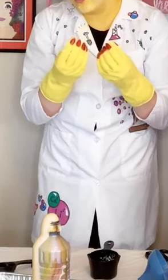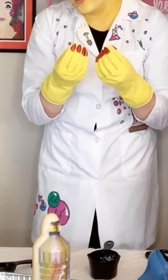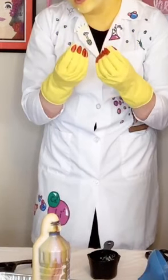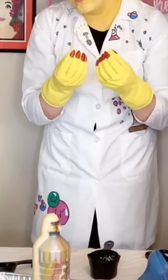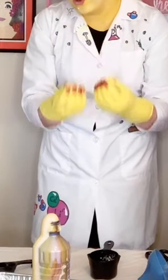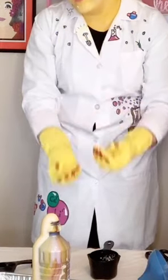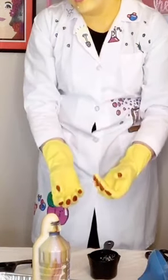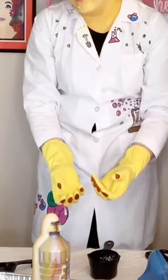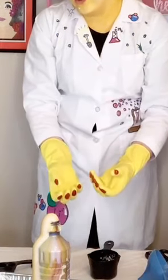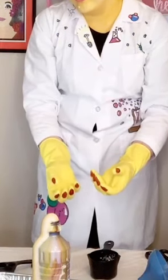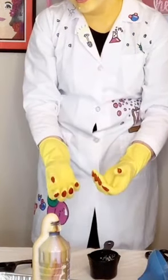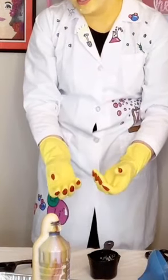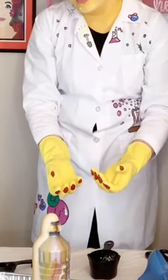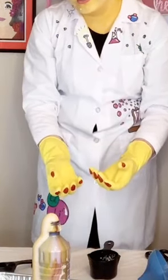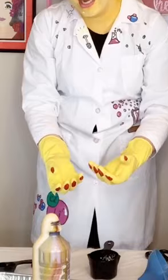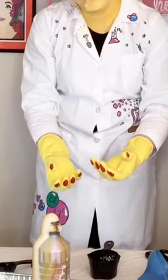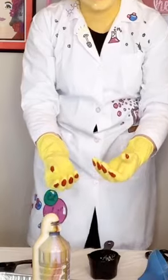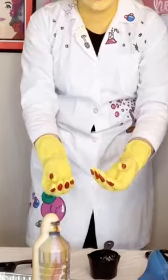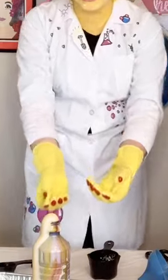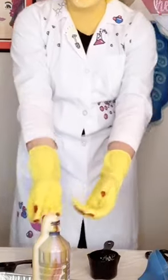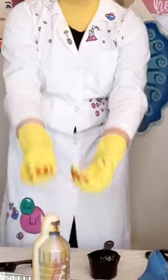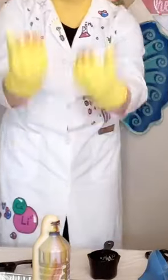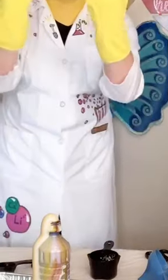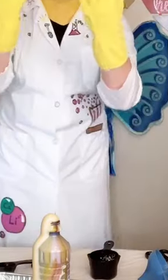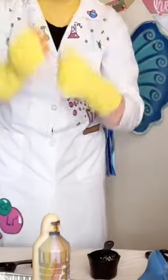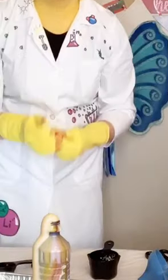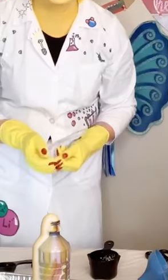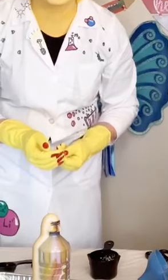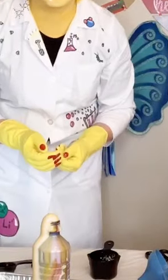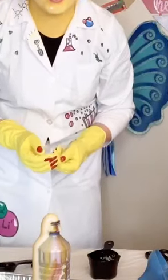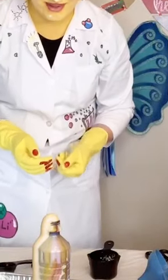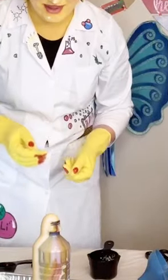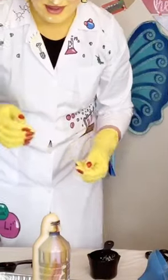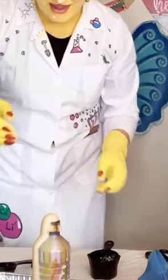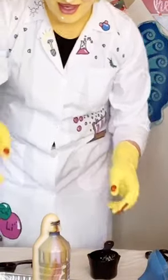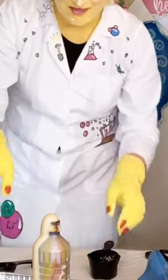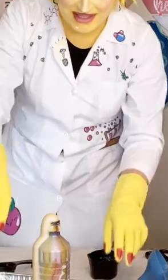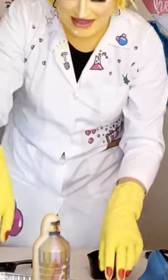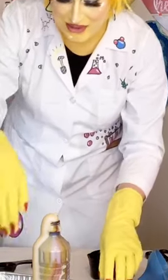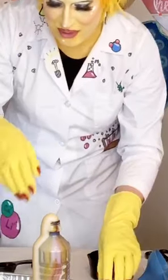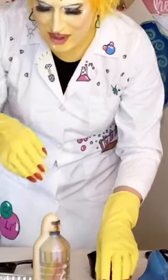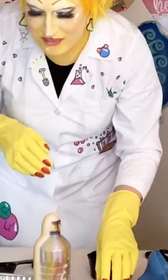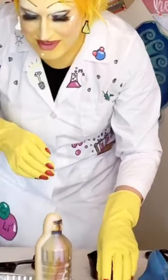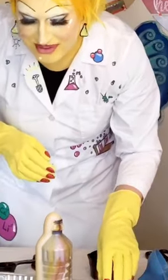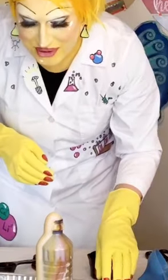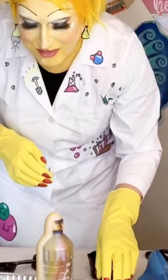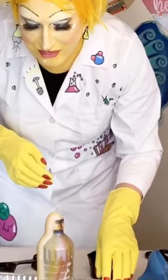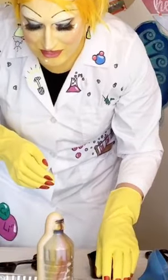forms the foam and the foam just has to have somewhere to go. So it goes right up the top. And it makes this, oh! This is super cool.